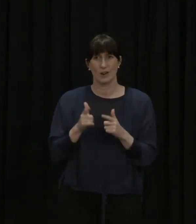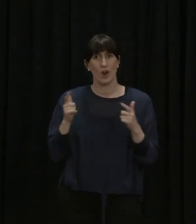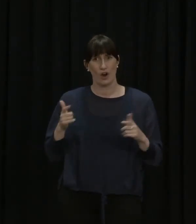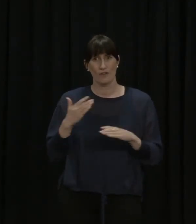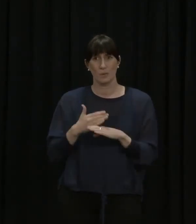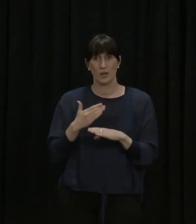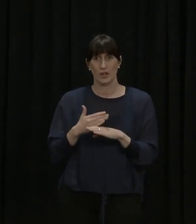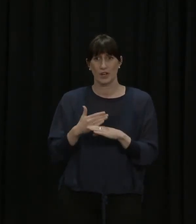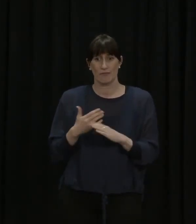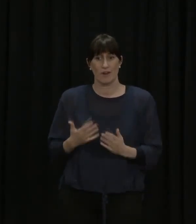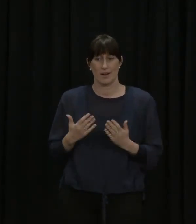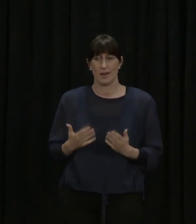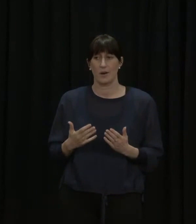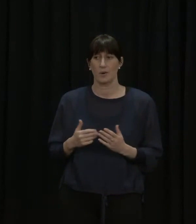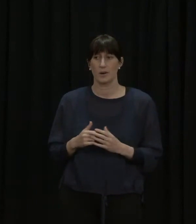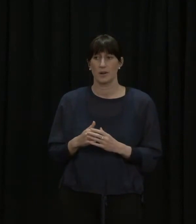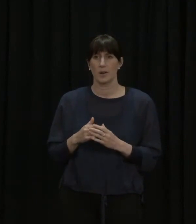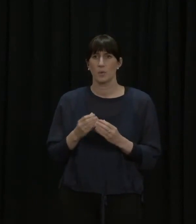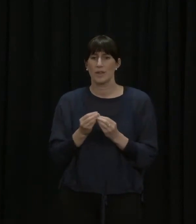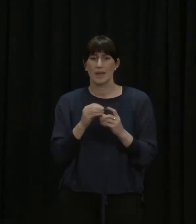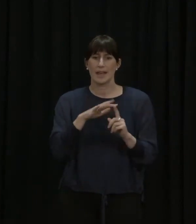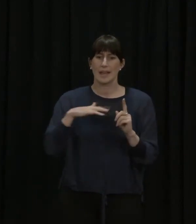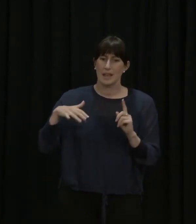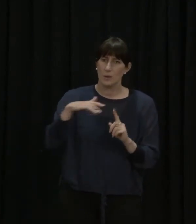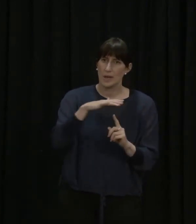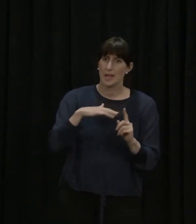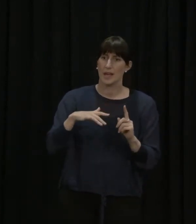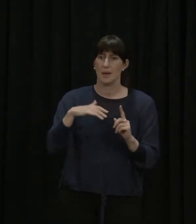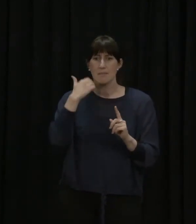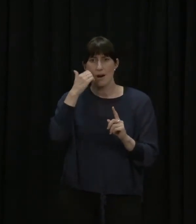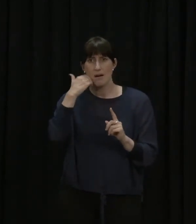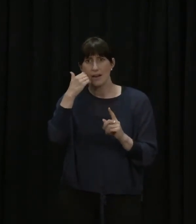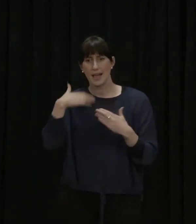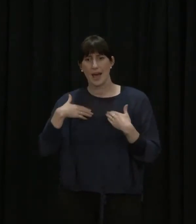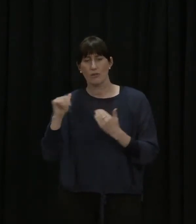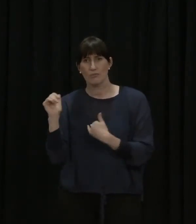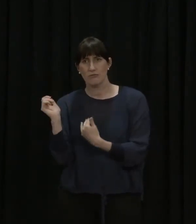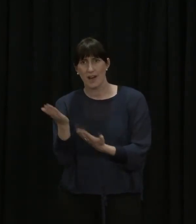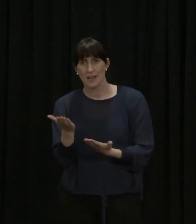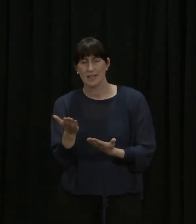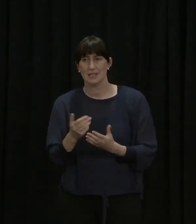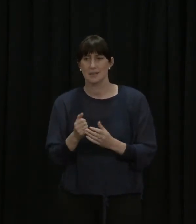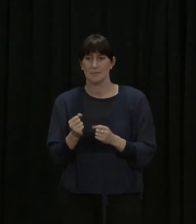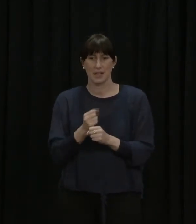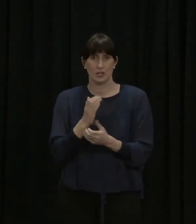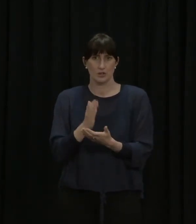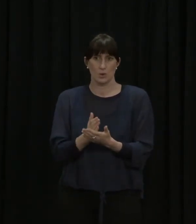because there are small communities, may be isolated so have we made sure we've covered all the bases there? We've got